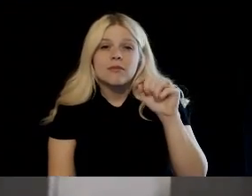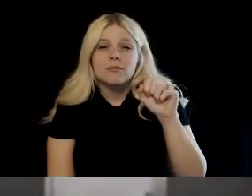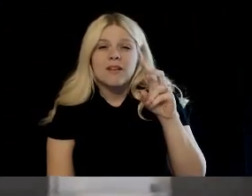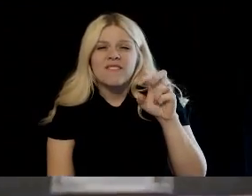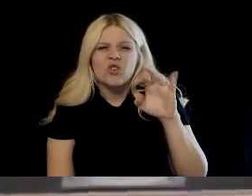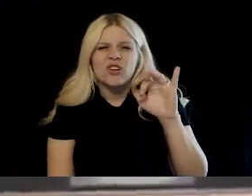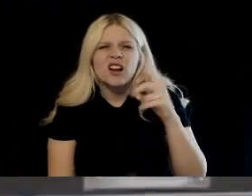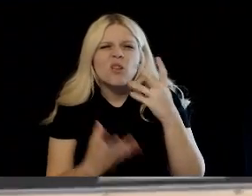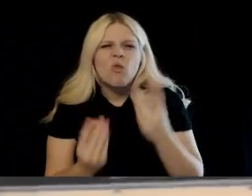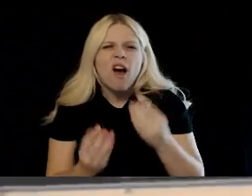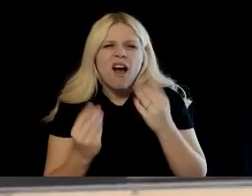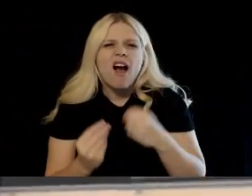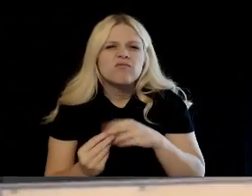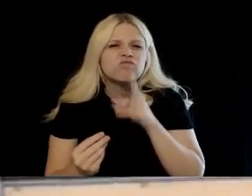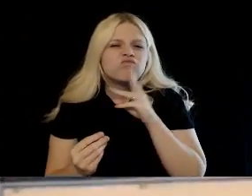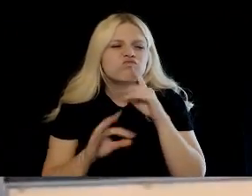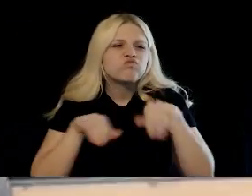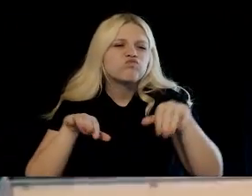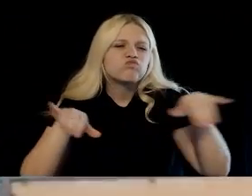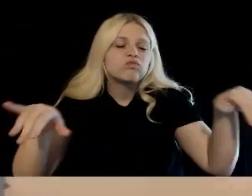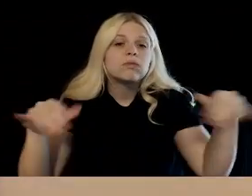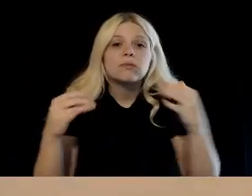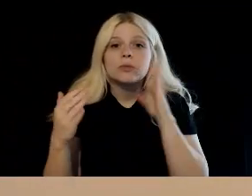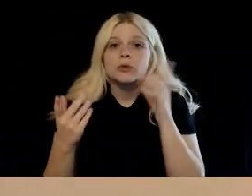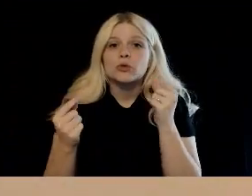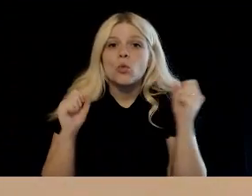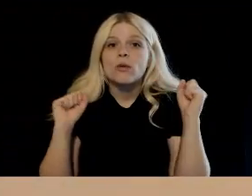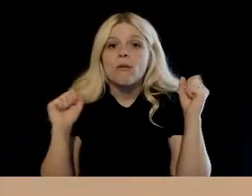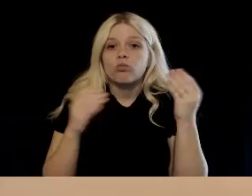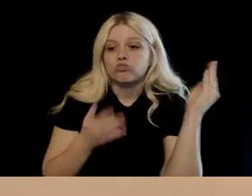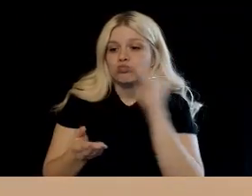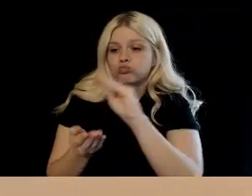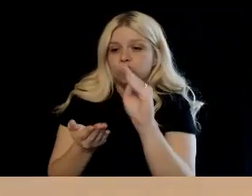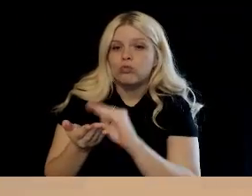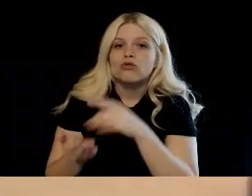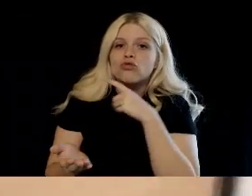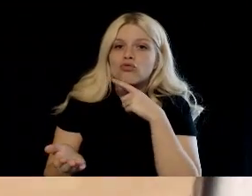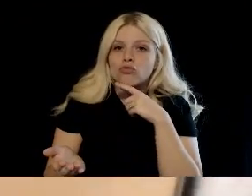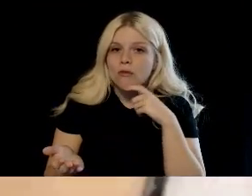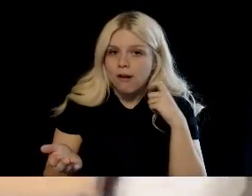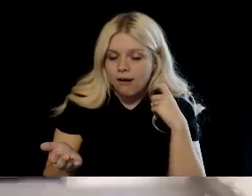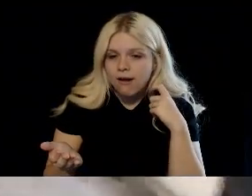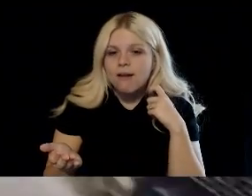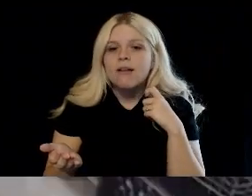we're gonna dry him off then we're gonna stamp him in this paint on the cardboard.